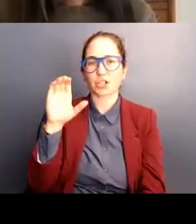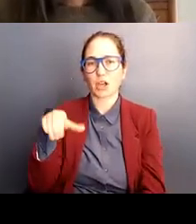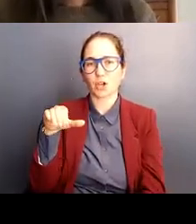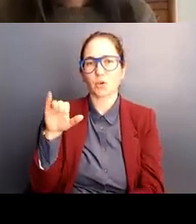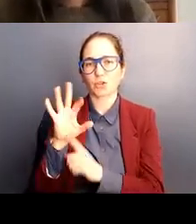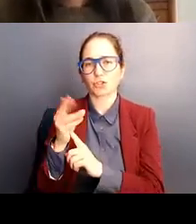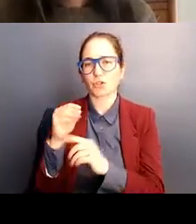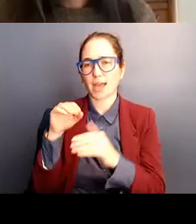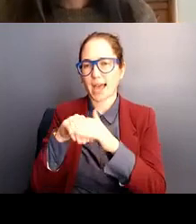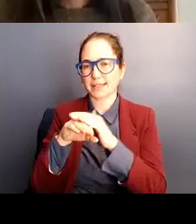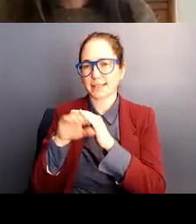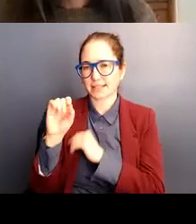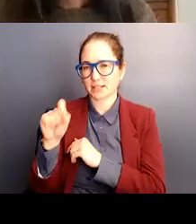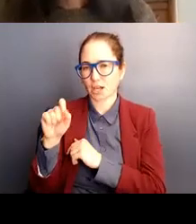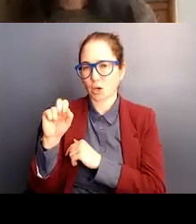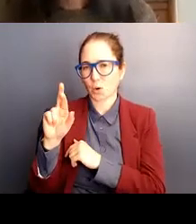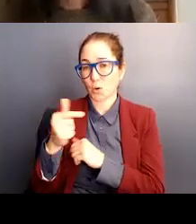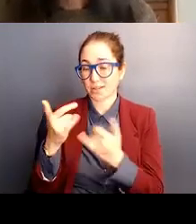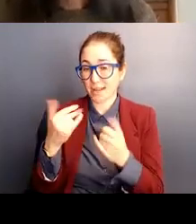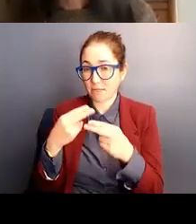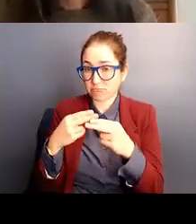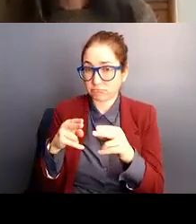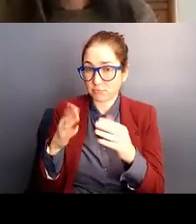So we're going to take a brief break. We're going to -- let's